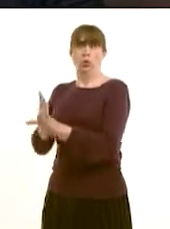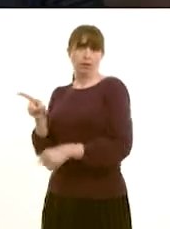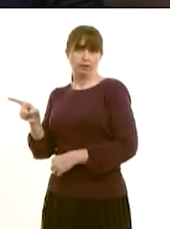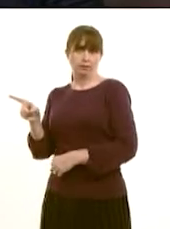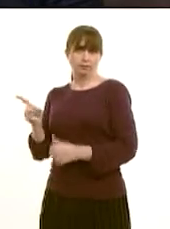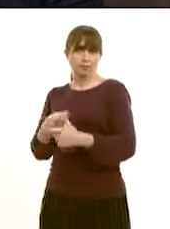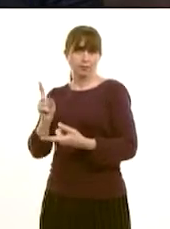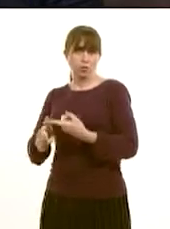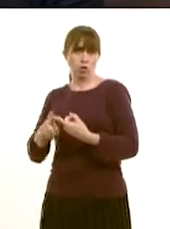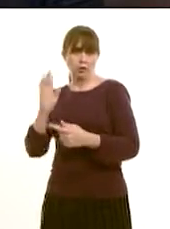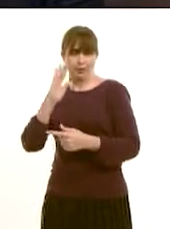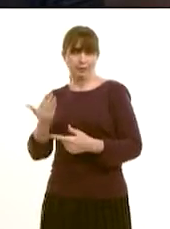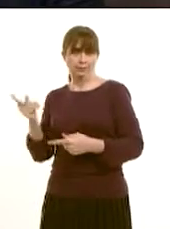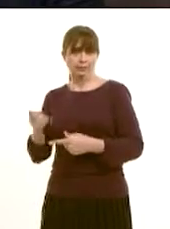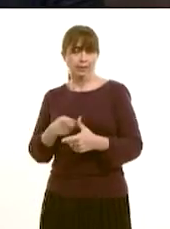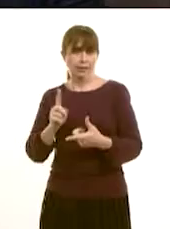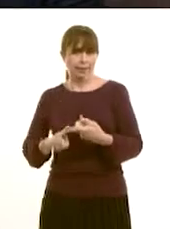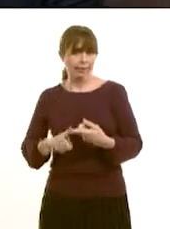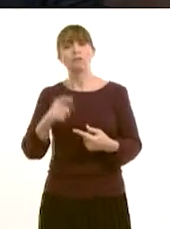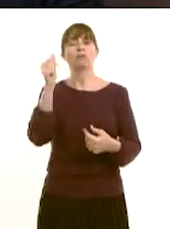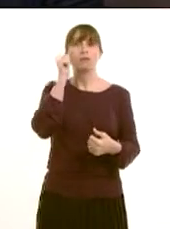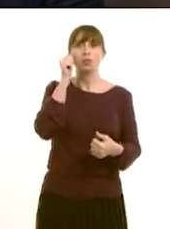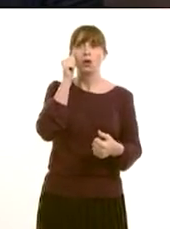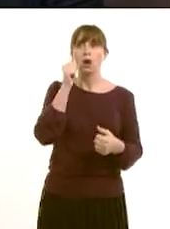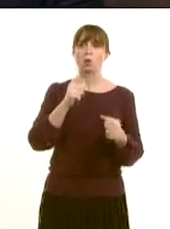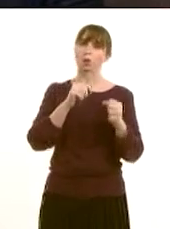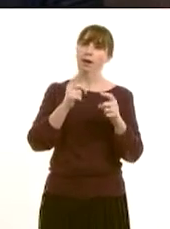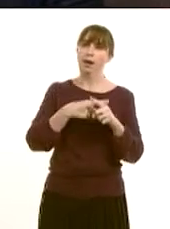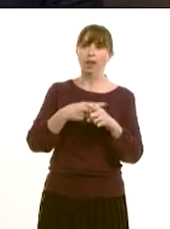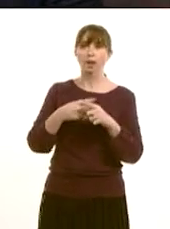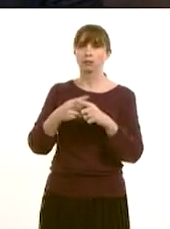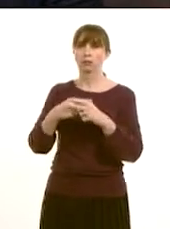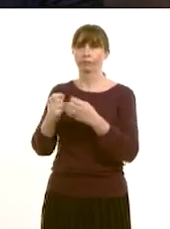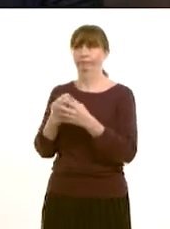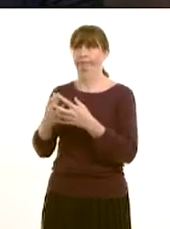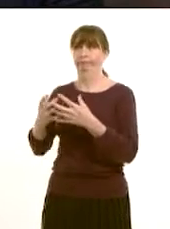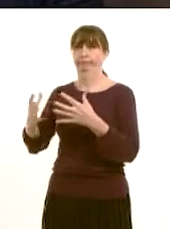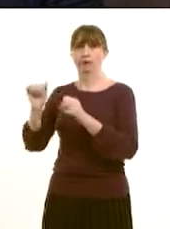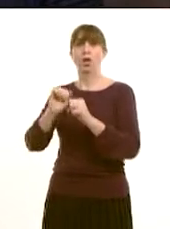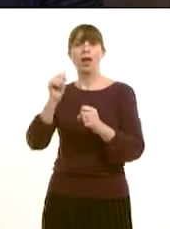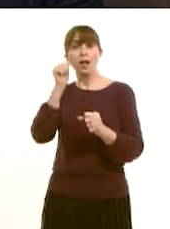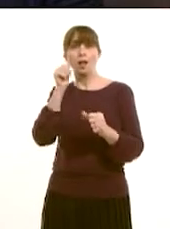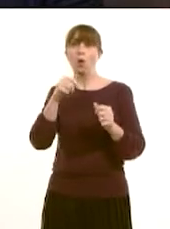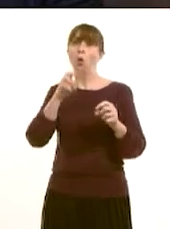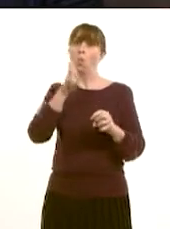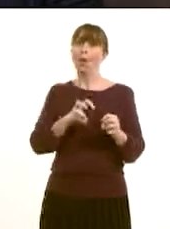We know that delayed transfers of care are increasing in England. We know that diagnostic waiting times are dropping in Wales.